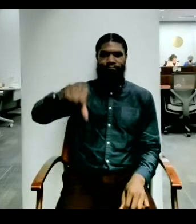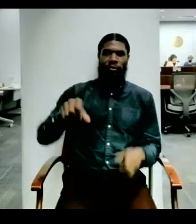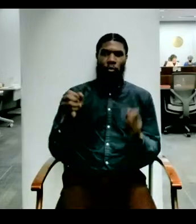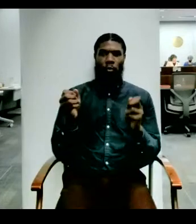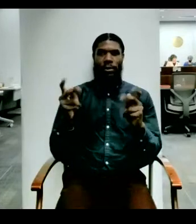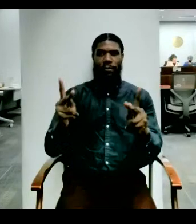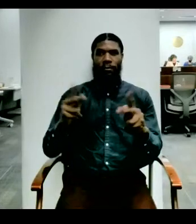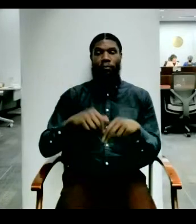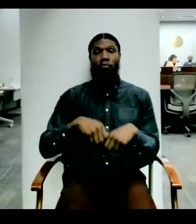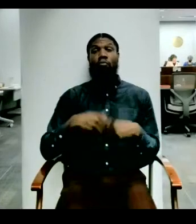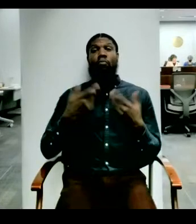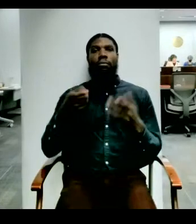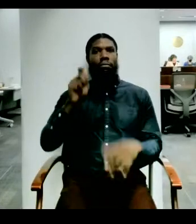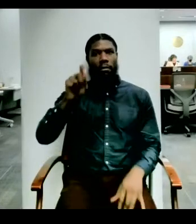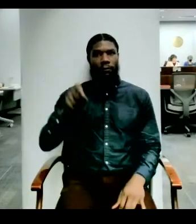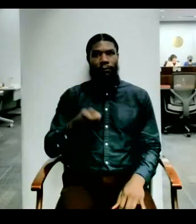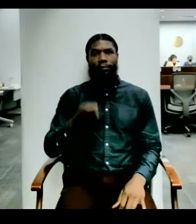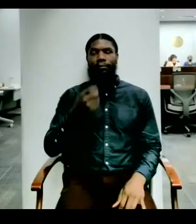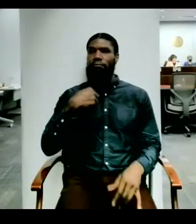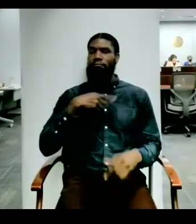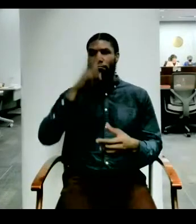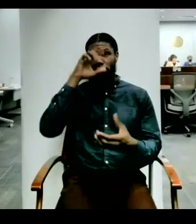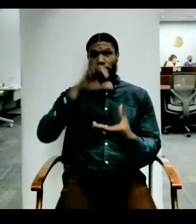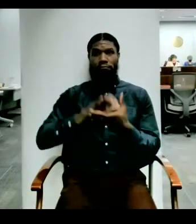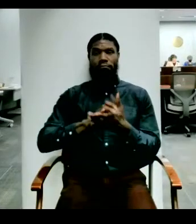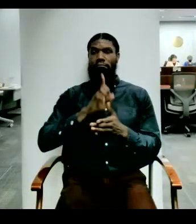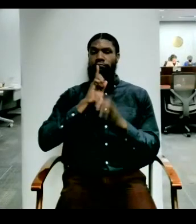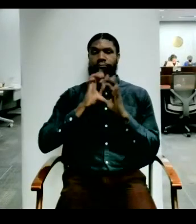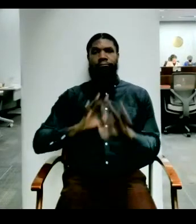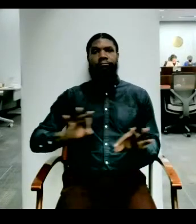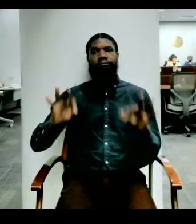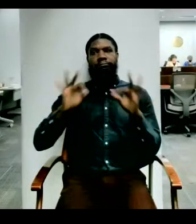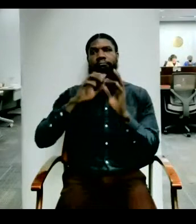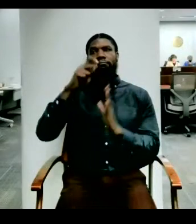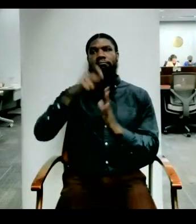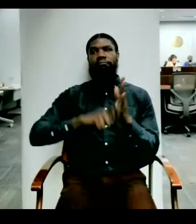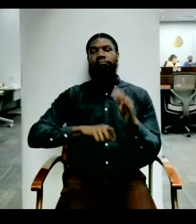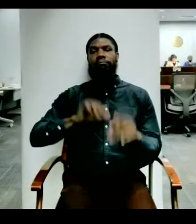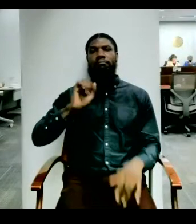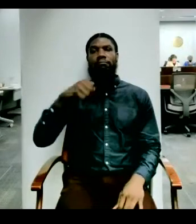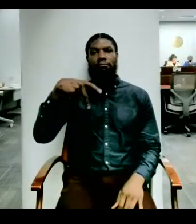Therefore, I believe it is essential that the draft strategic enforcement plan be published in